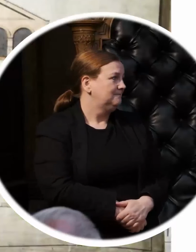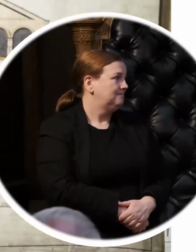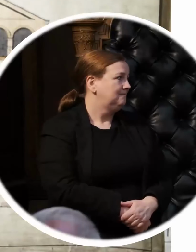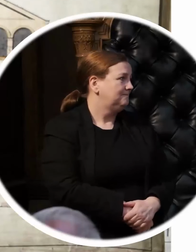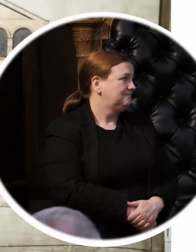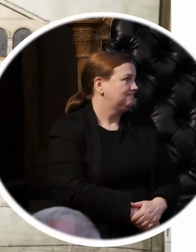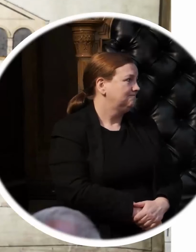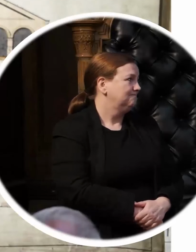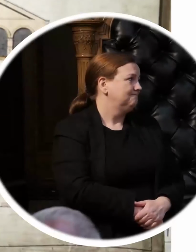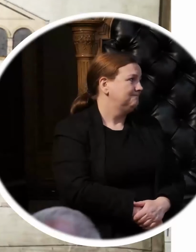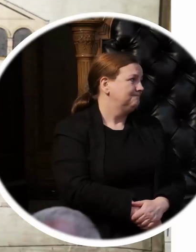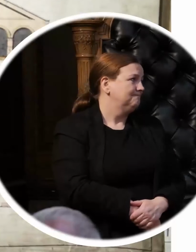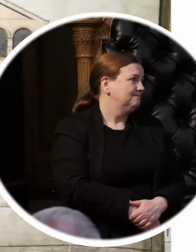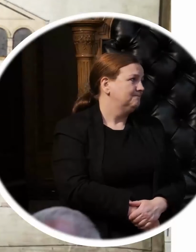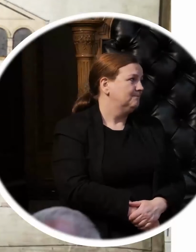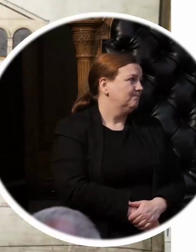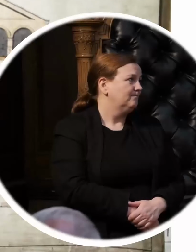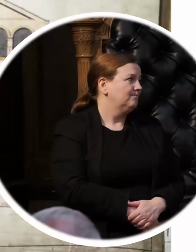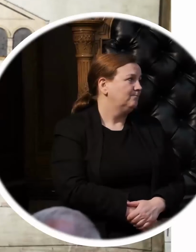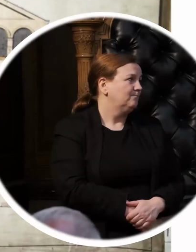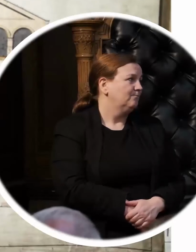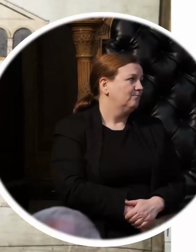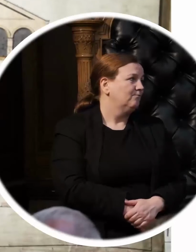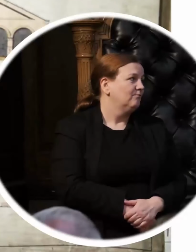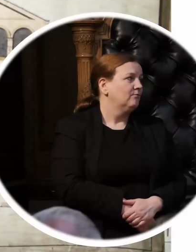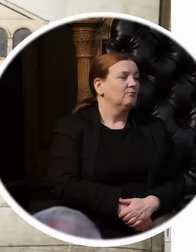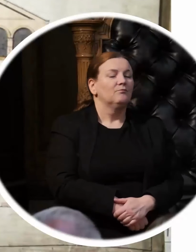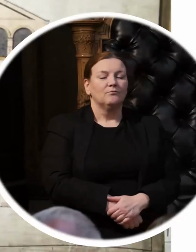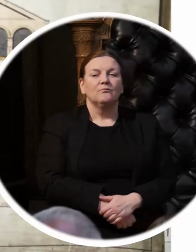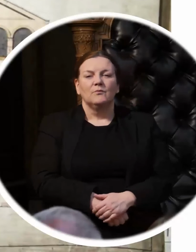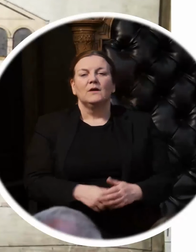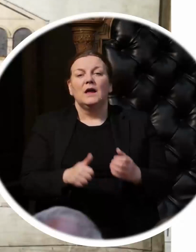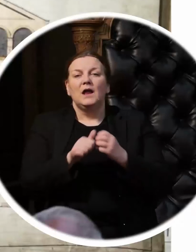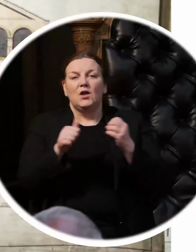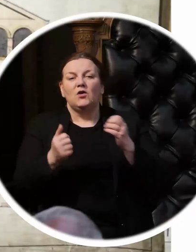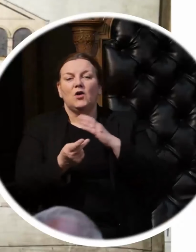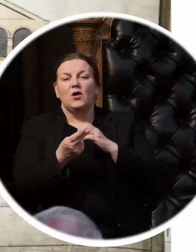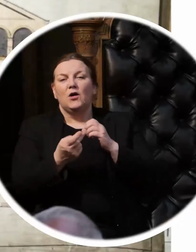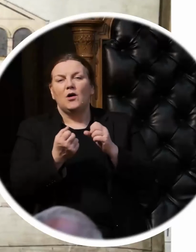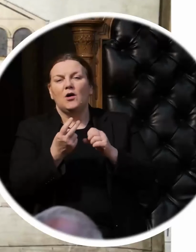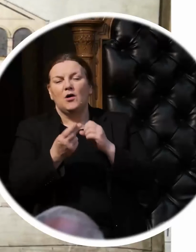Another upgrade to Connolly Station that was made by Mills, you can see his signature down there